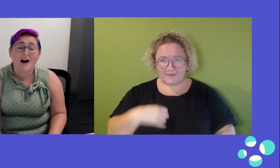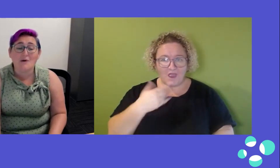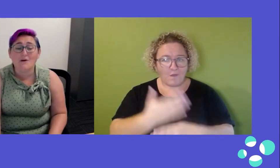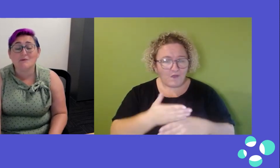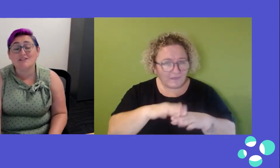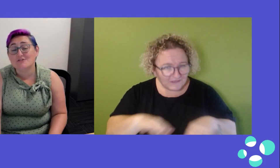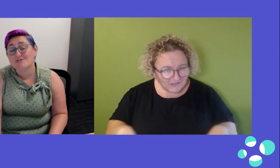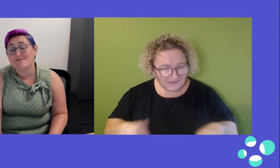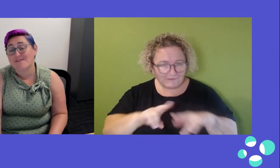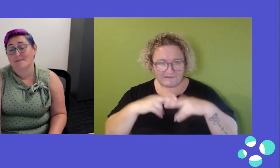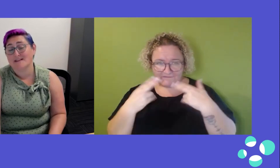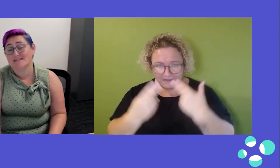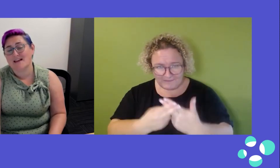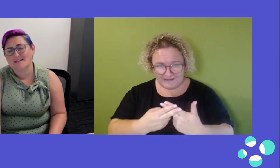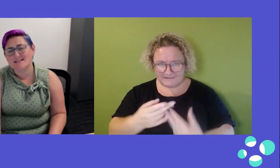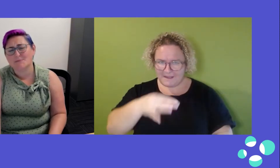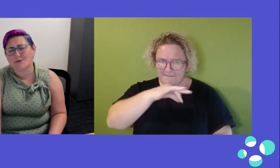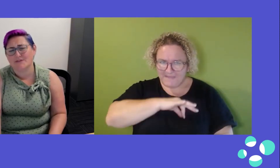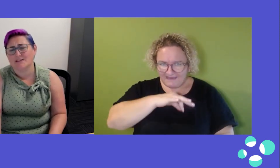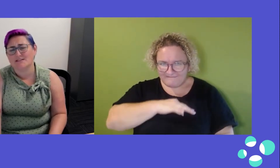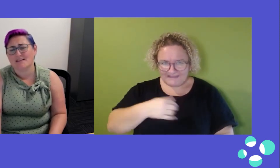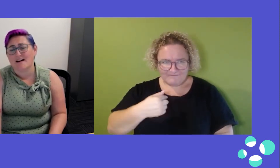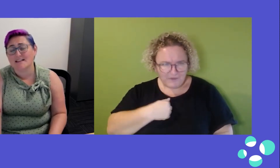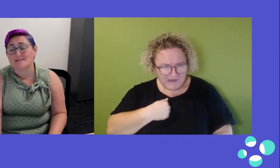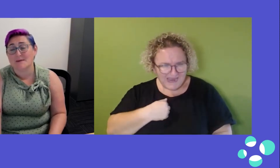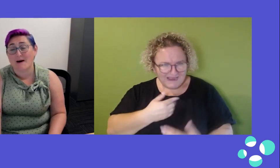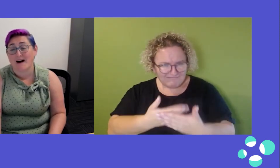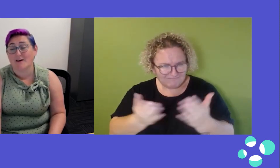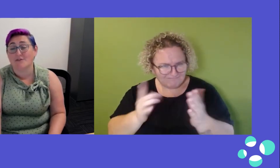I work with children and families, and it is a privilege that I get to be part of